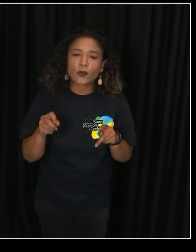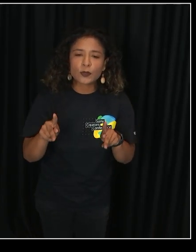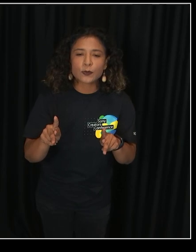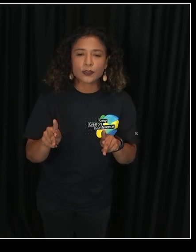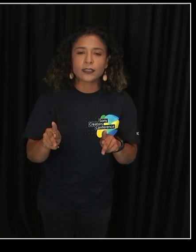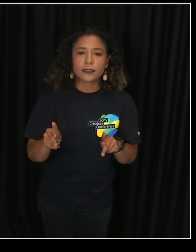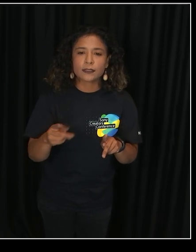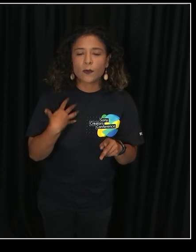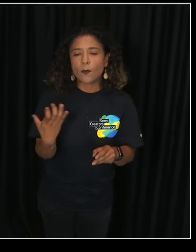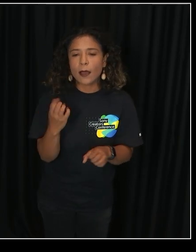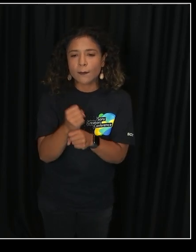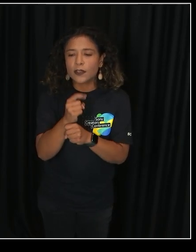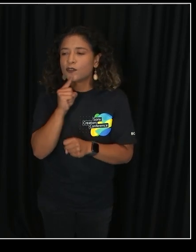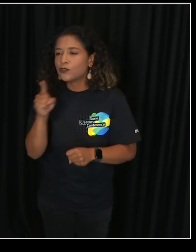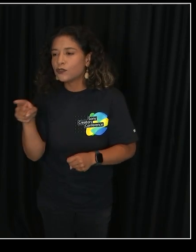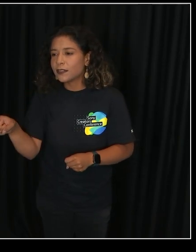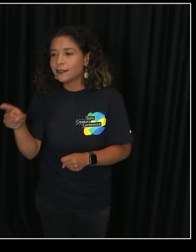make sure the agent was prepared to take advantage of them.